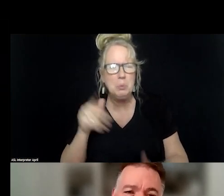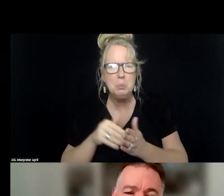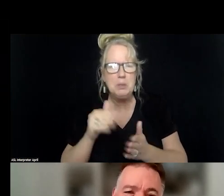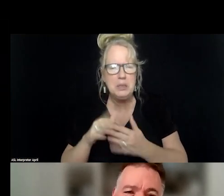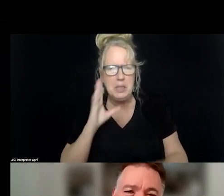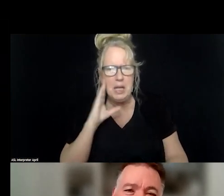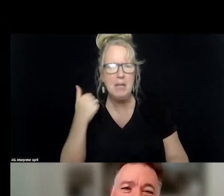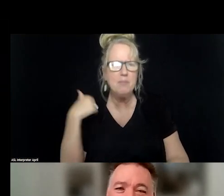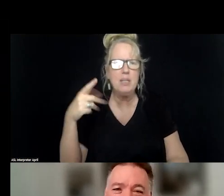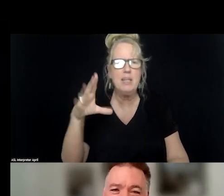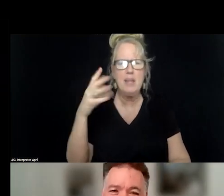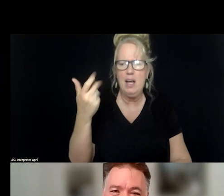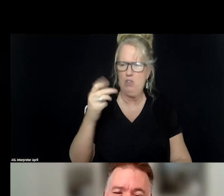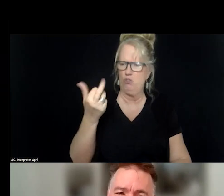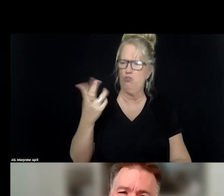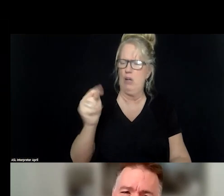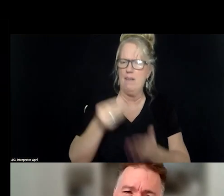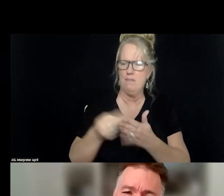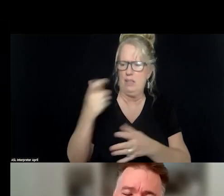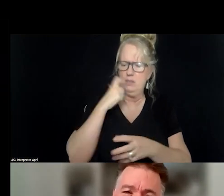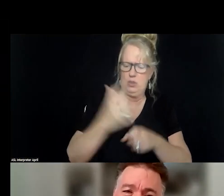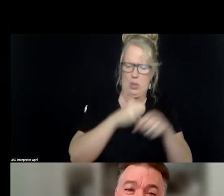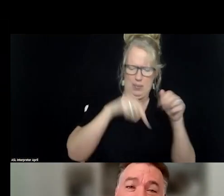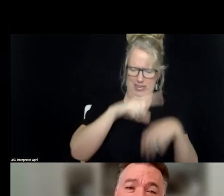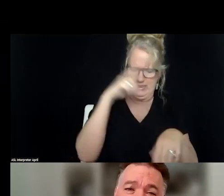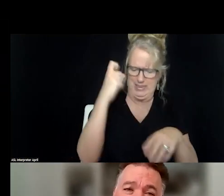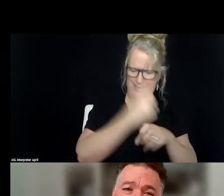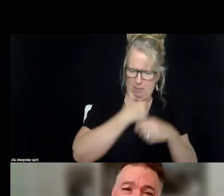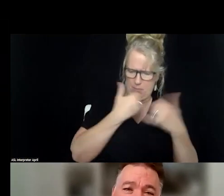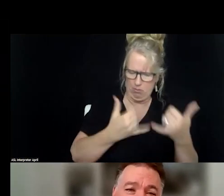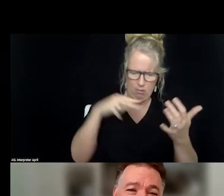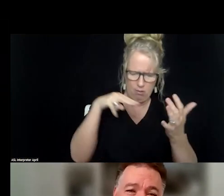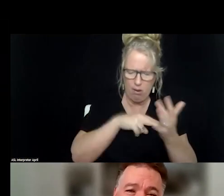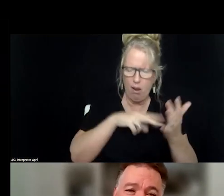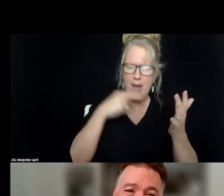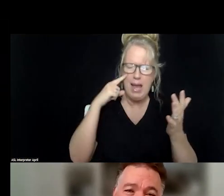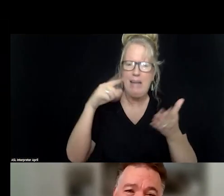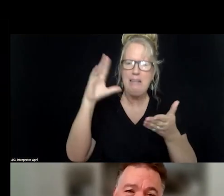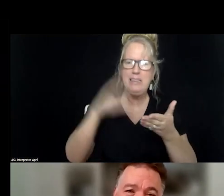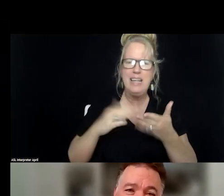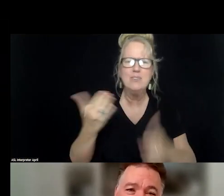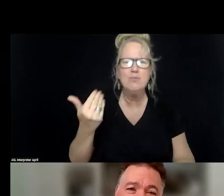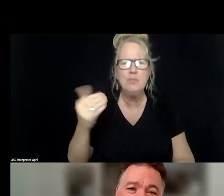WHEN I GOT AN UPDATE, I HAD LEARNED THAT 15% OF THAT WAS